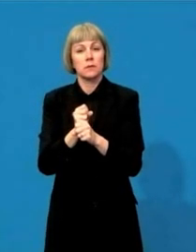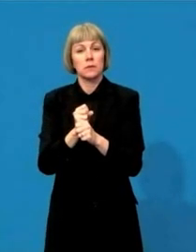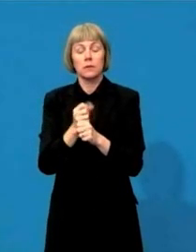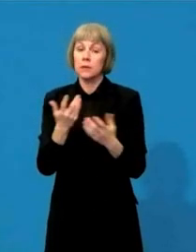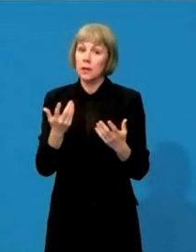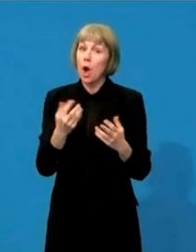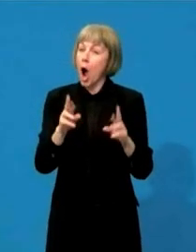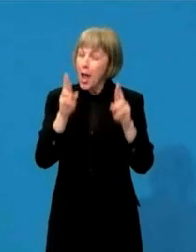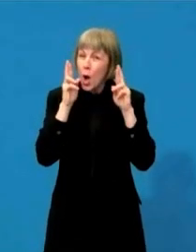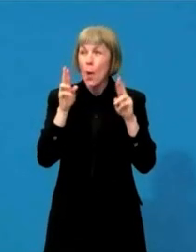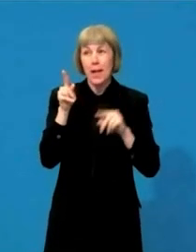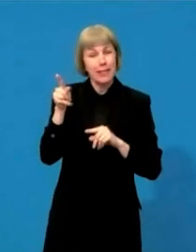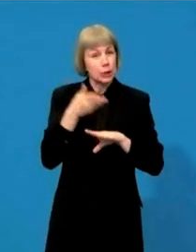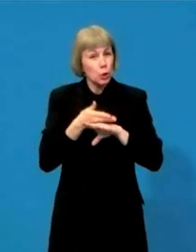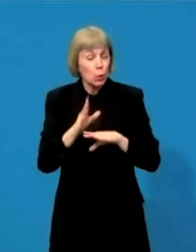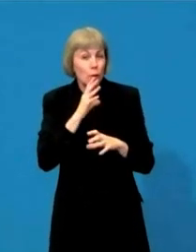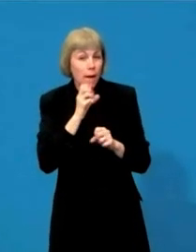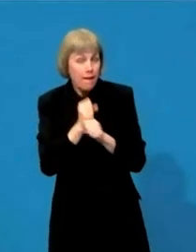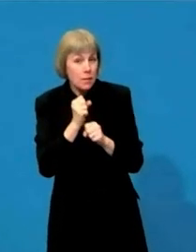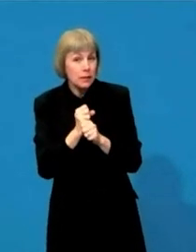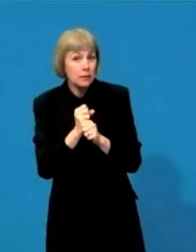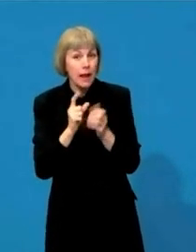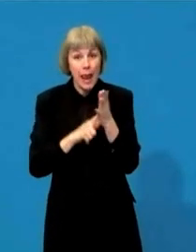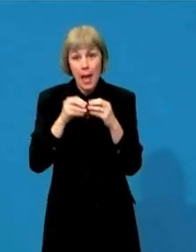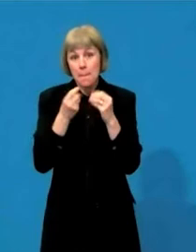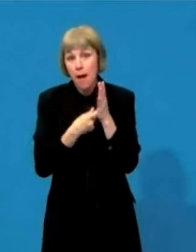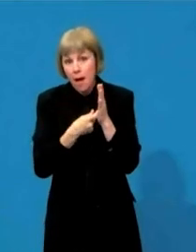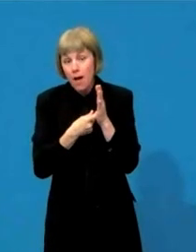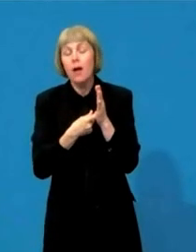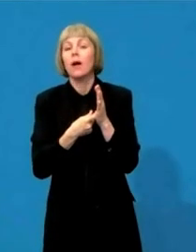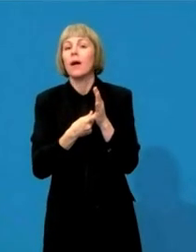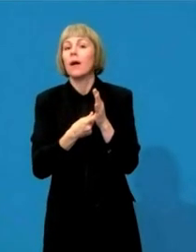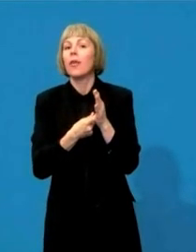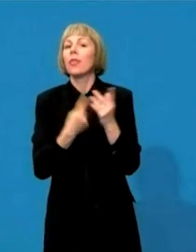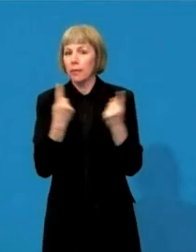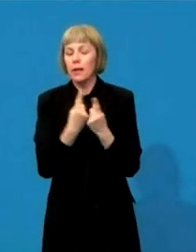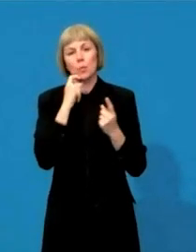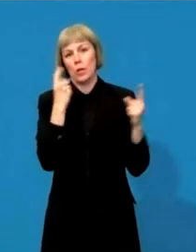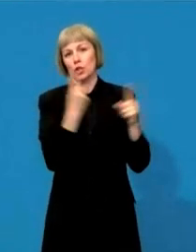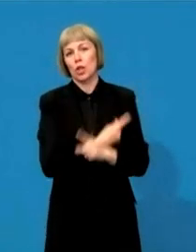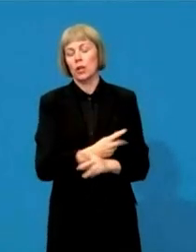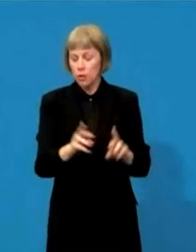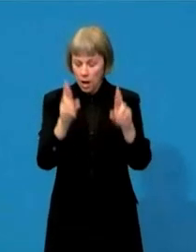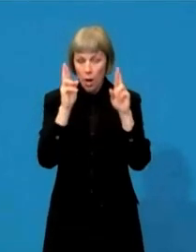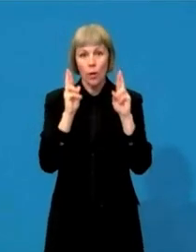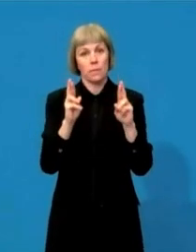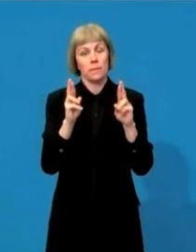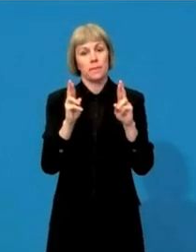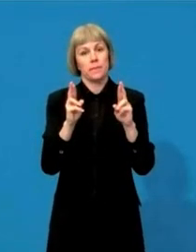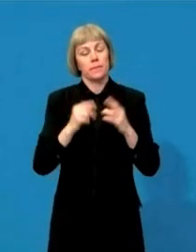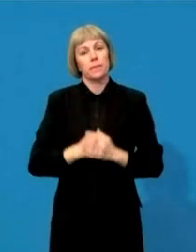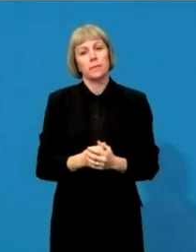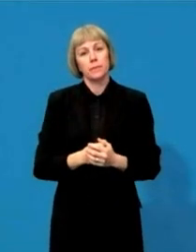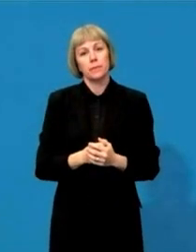change for the better, that this government is going to listen.